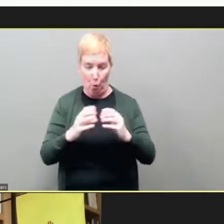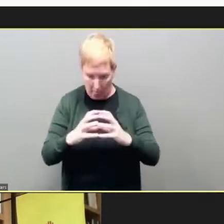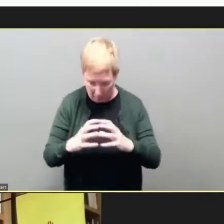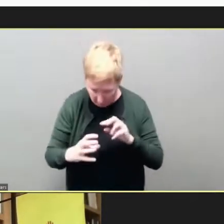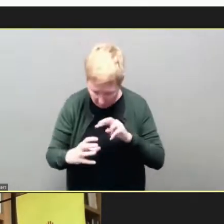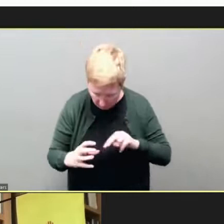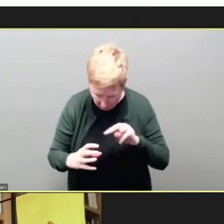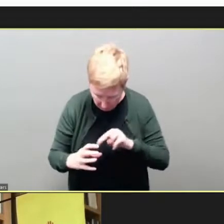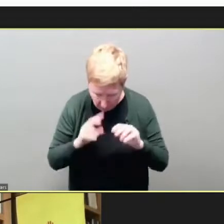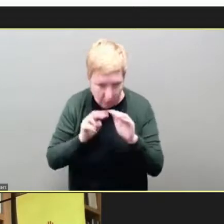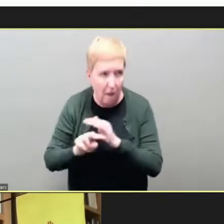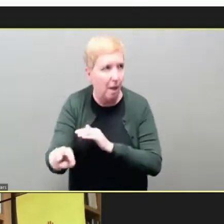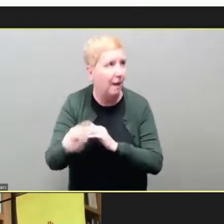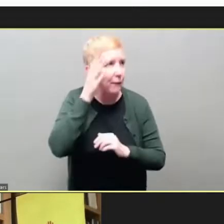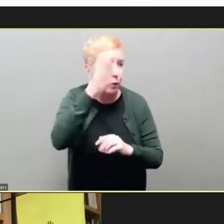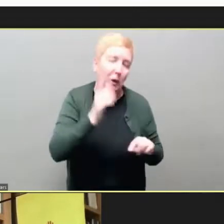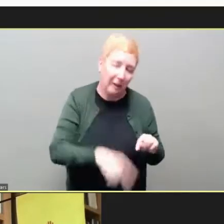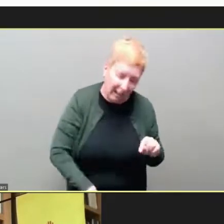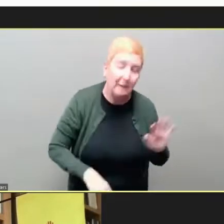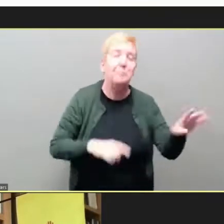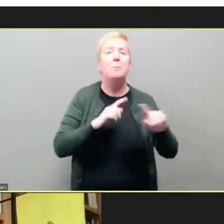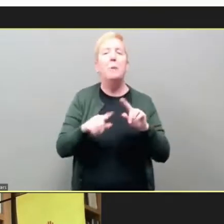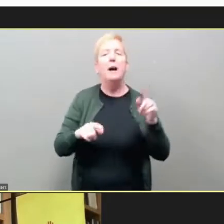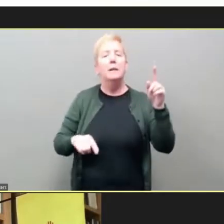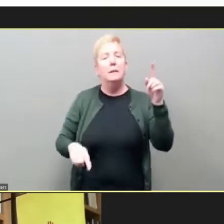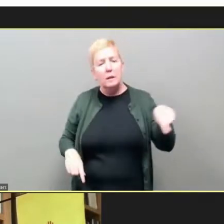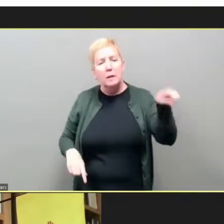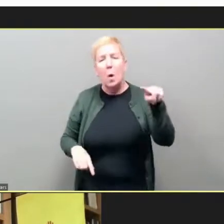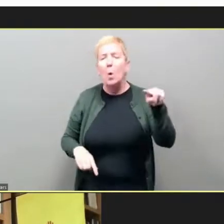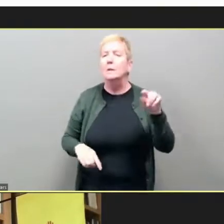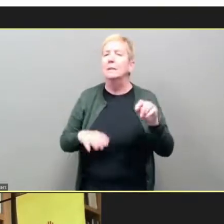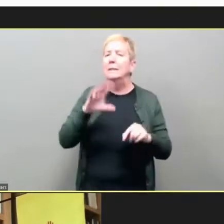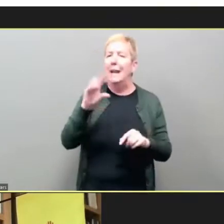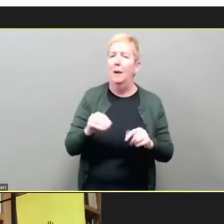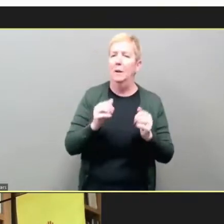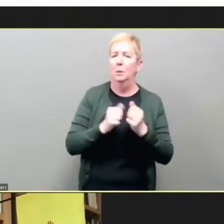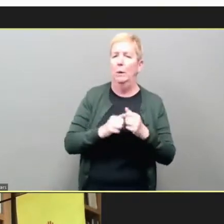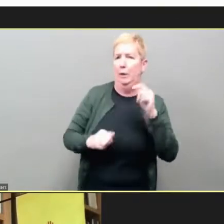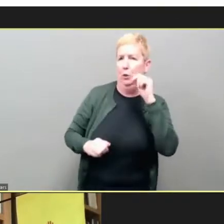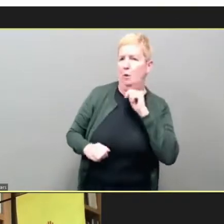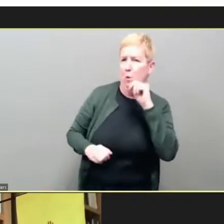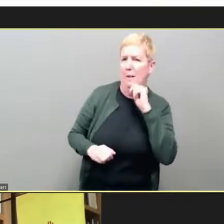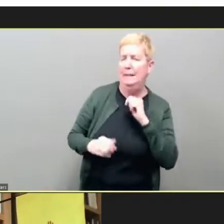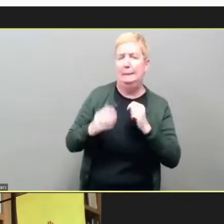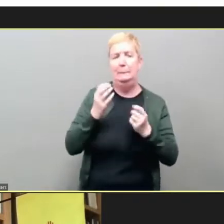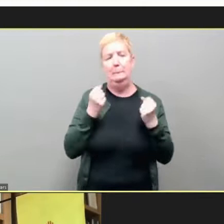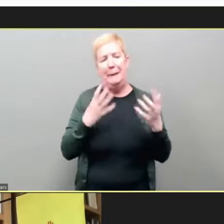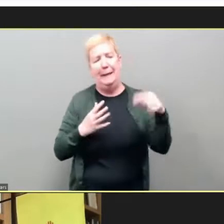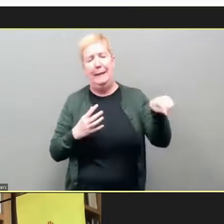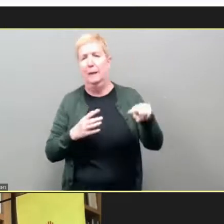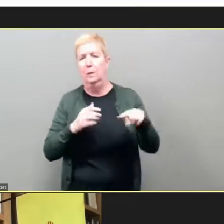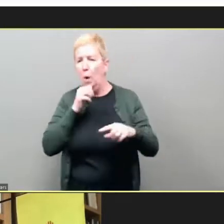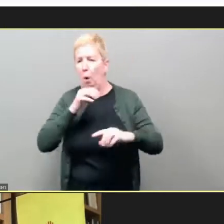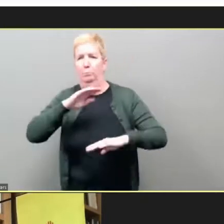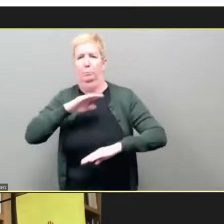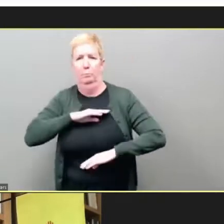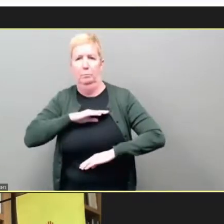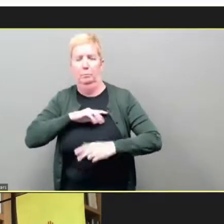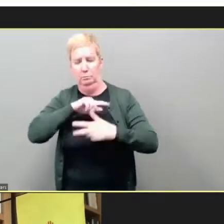out of the 30 that are in turquoise do not meet all three of the metrics. Uh and by what you said, I am understanding that that means that they